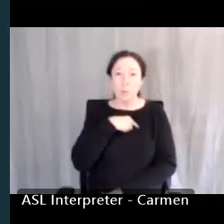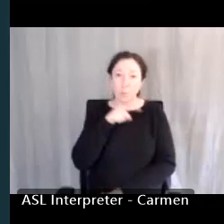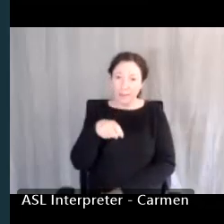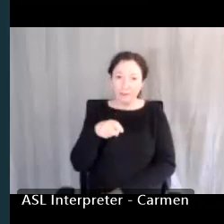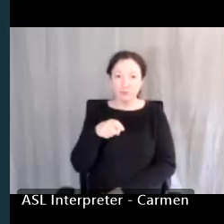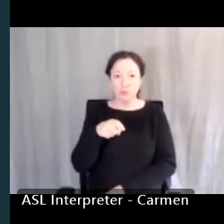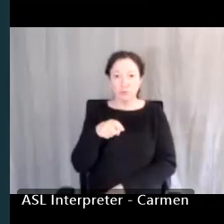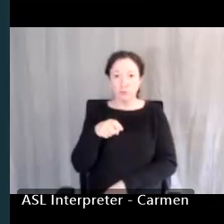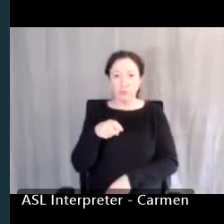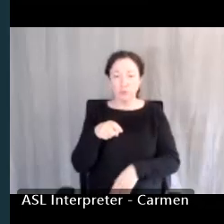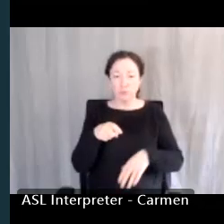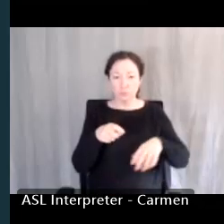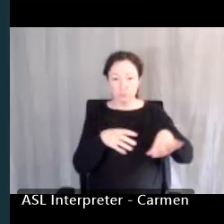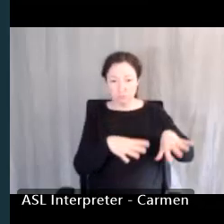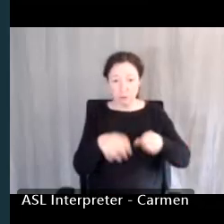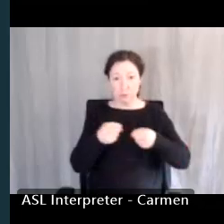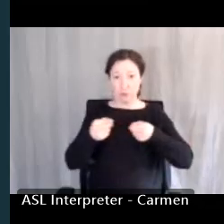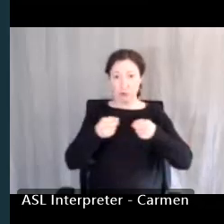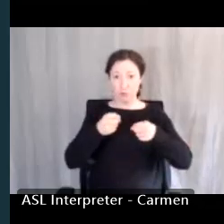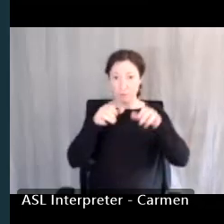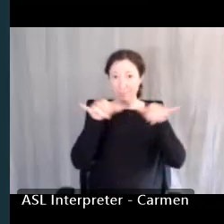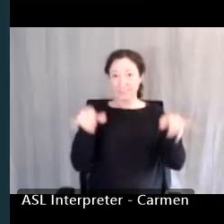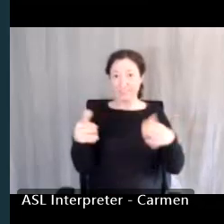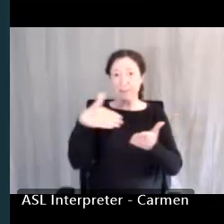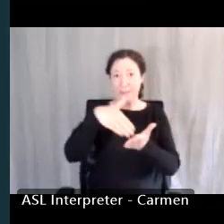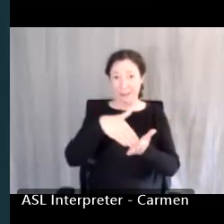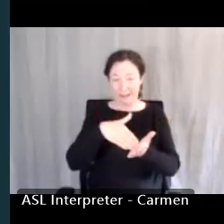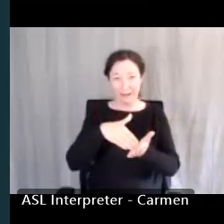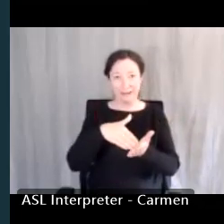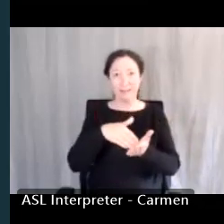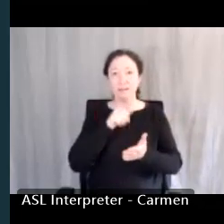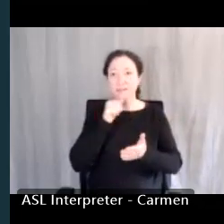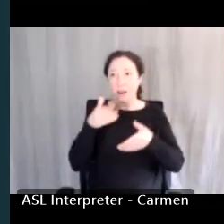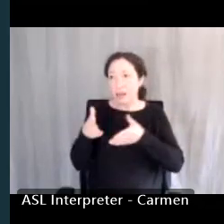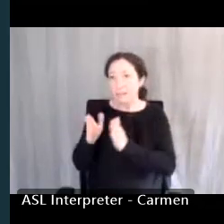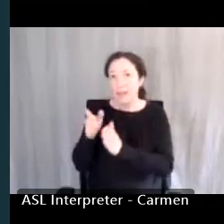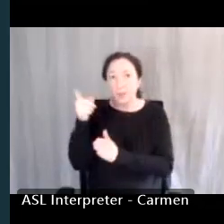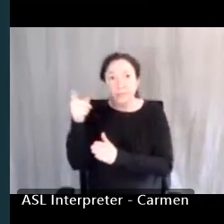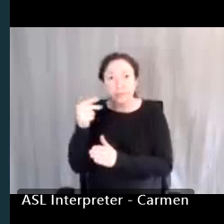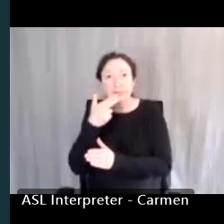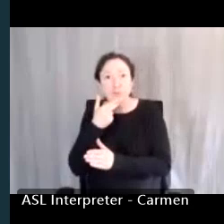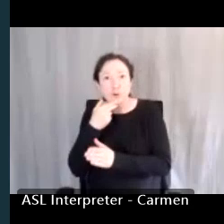that the biochemistry gets back to its blueprint and it doesn't get overridden by this, this intermittent sugar exposure.